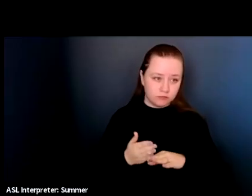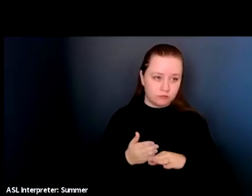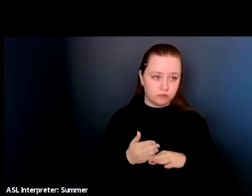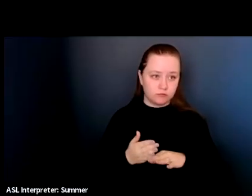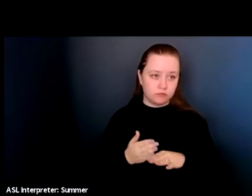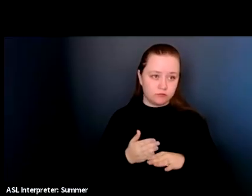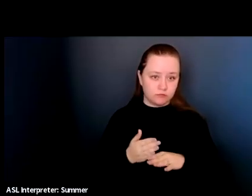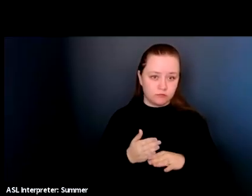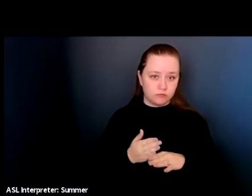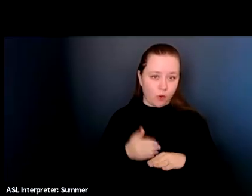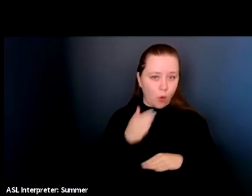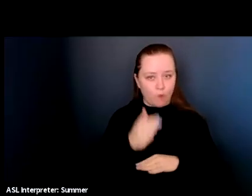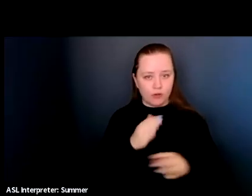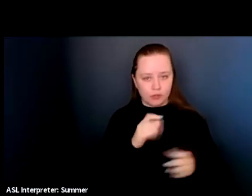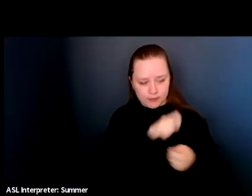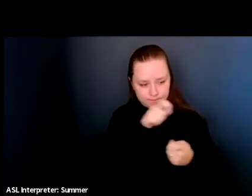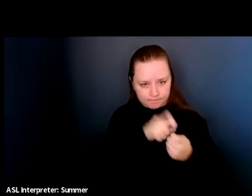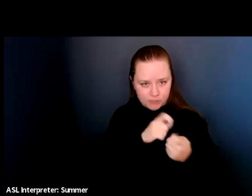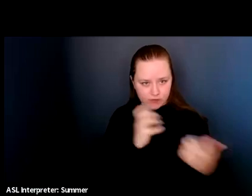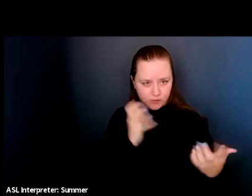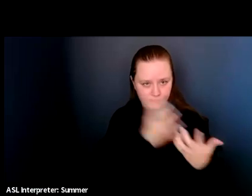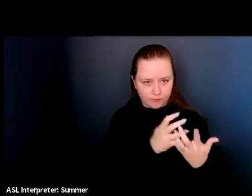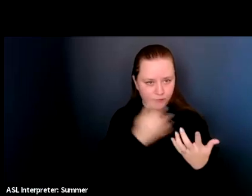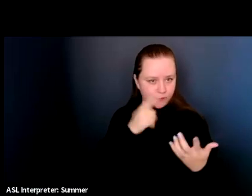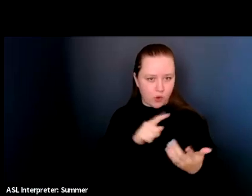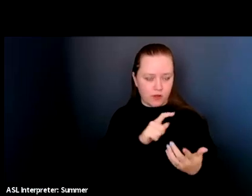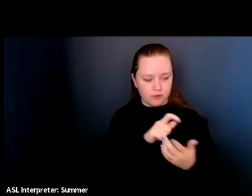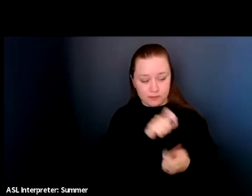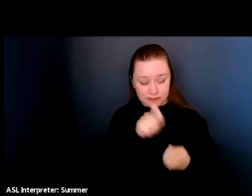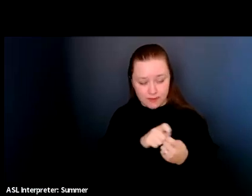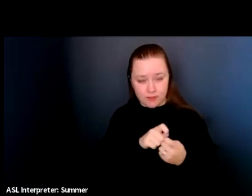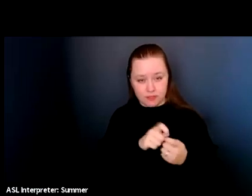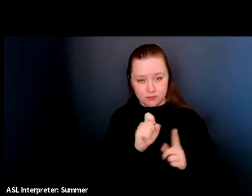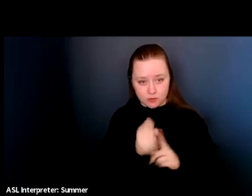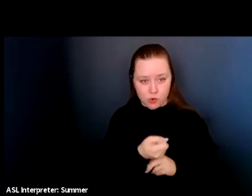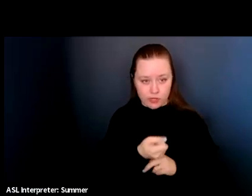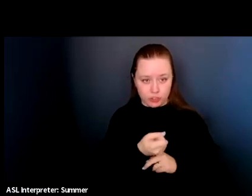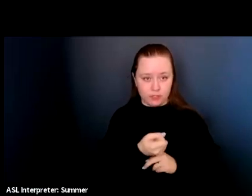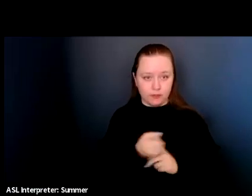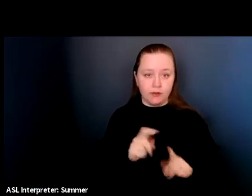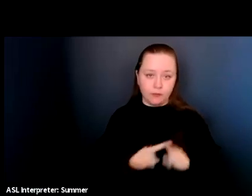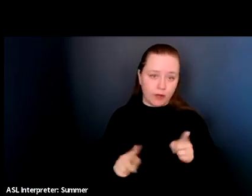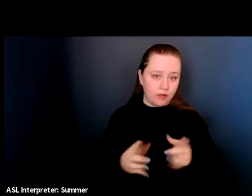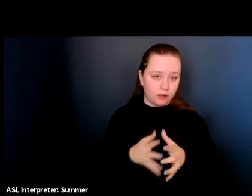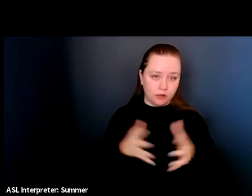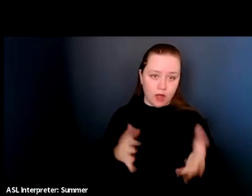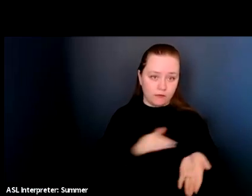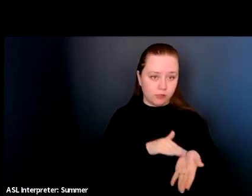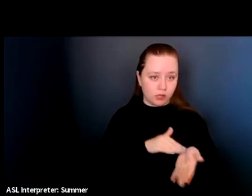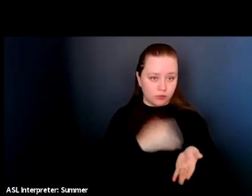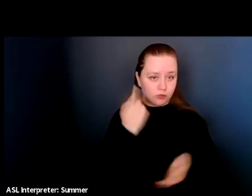the nuanced situation that is there. But for a lot of providers, just realizing that you don't need to just